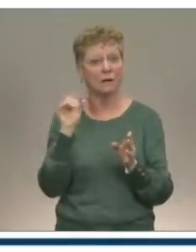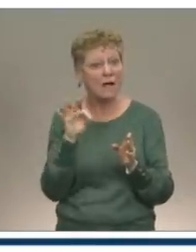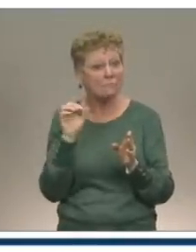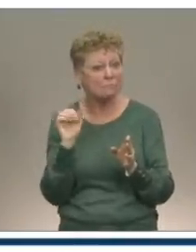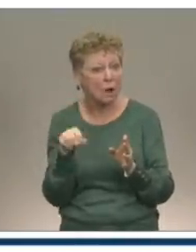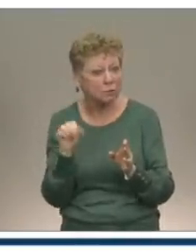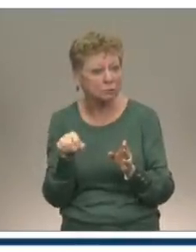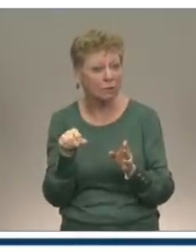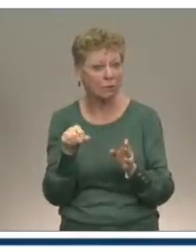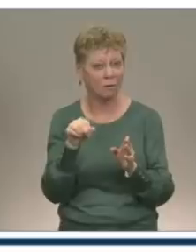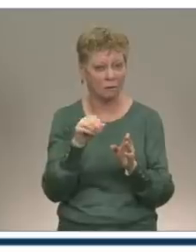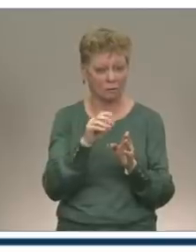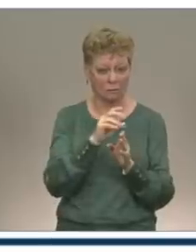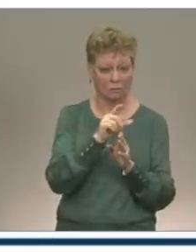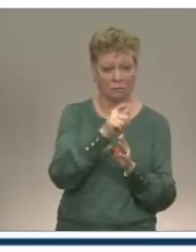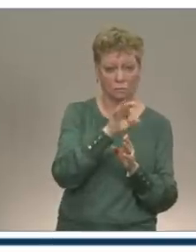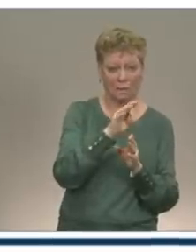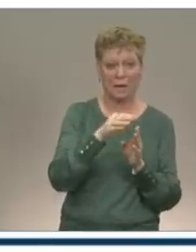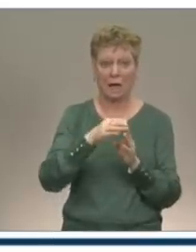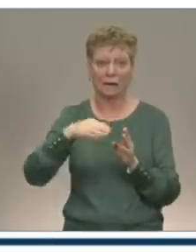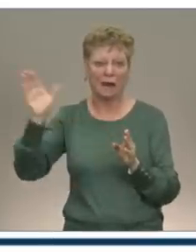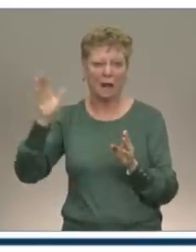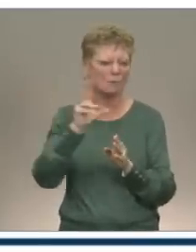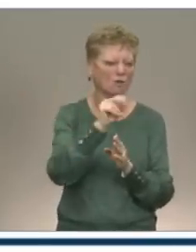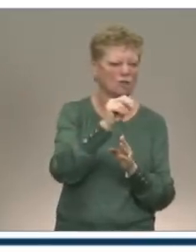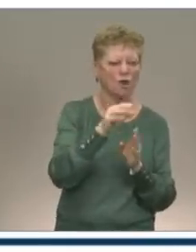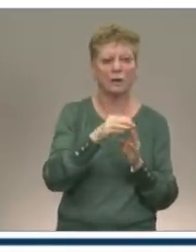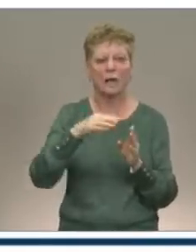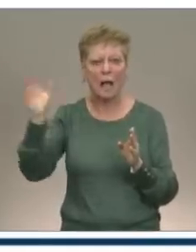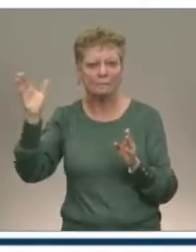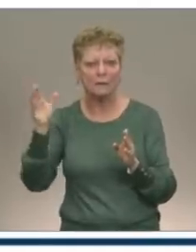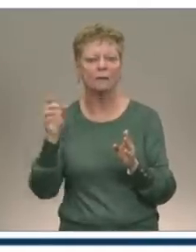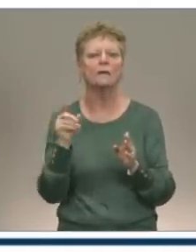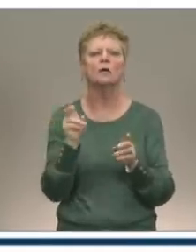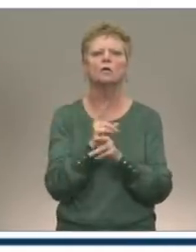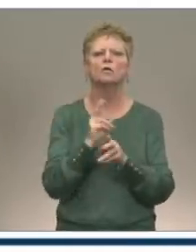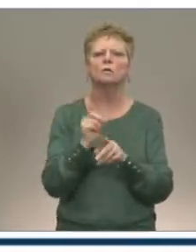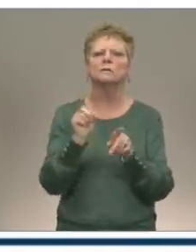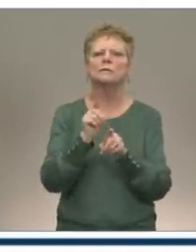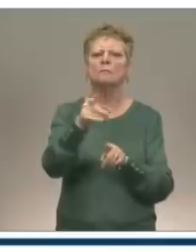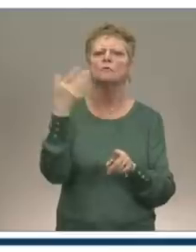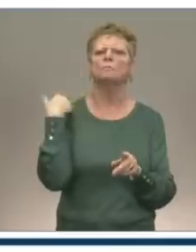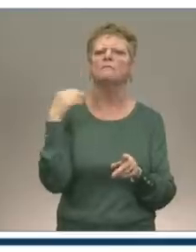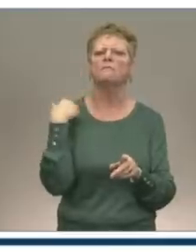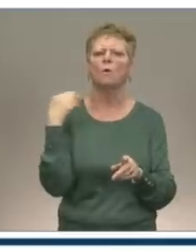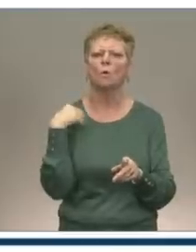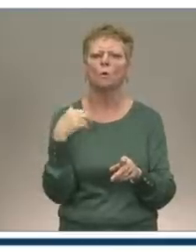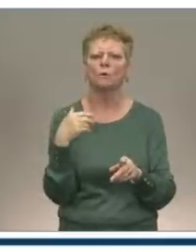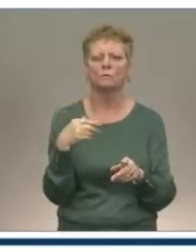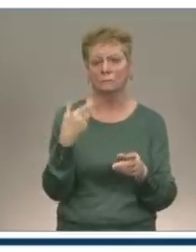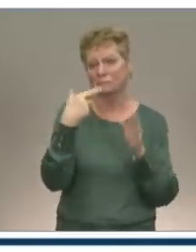you you continue with the same mrna vaccine that you had previously so like myself i got pfizer